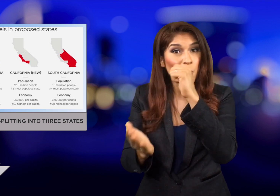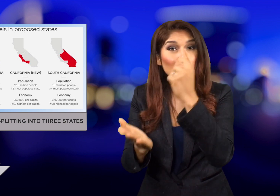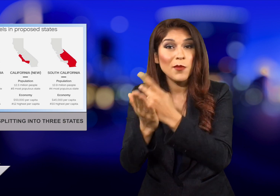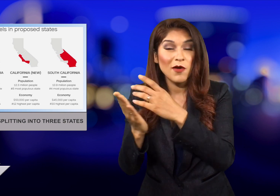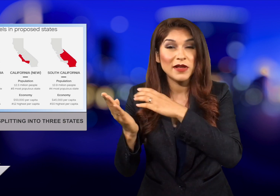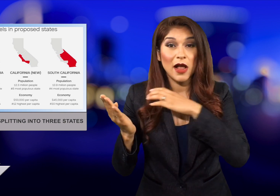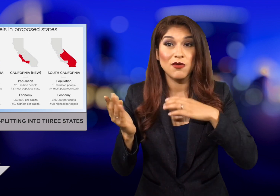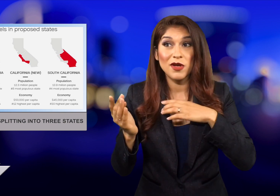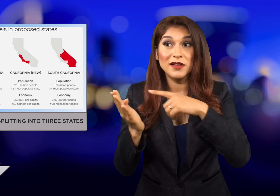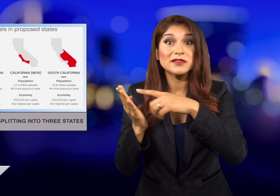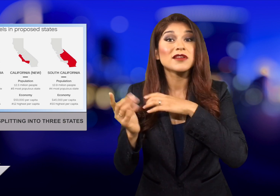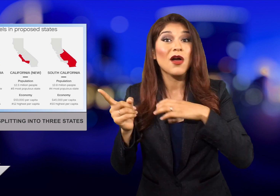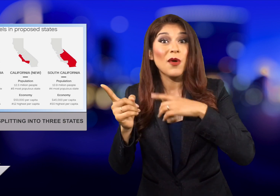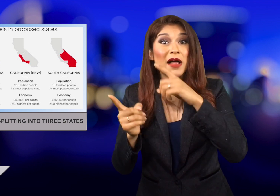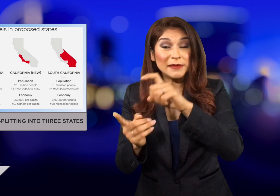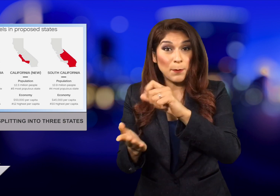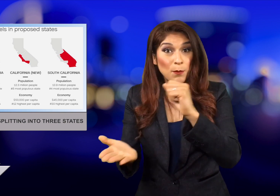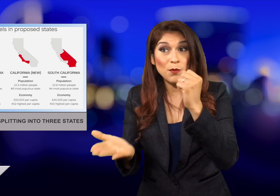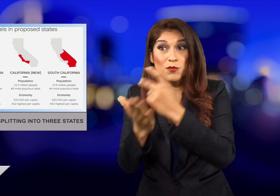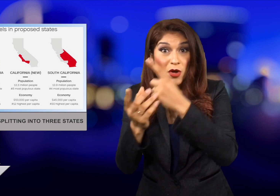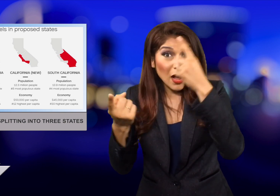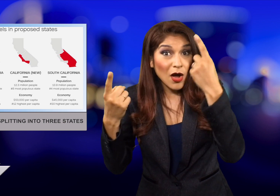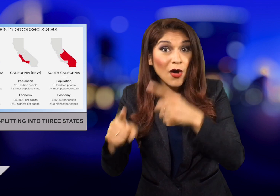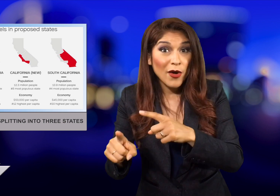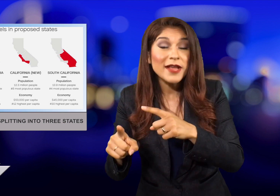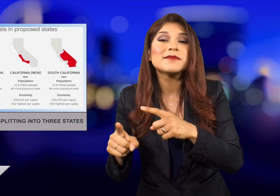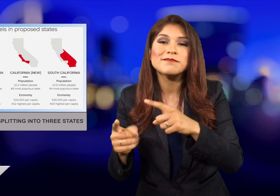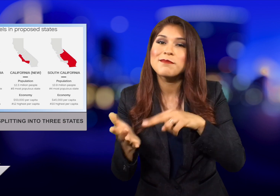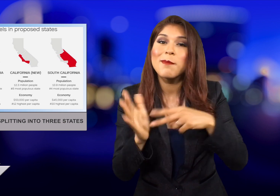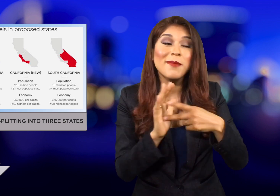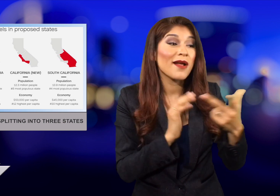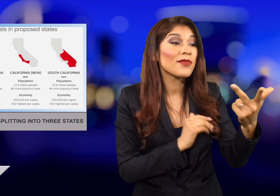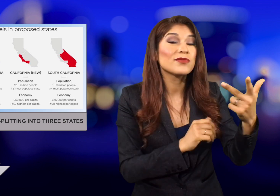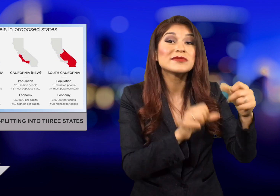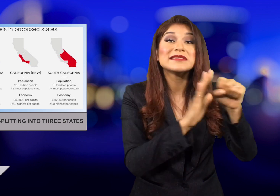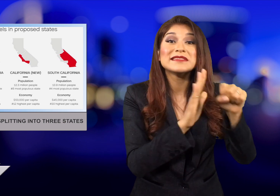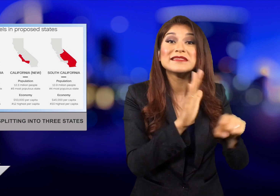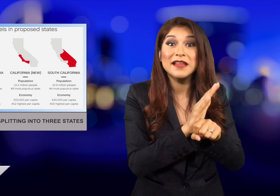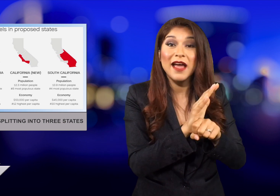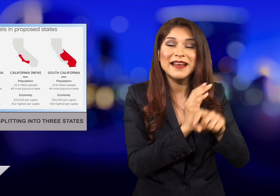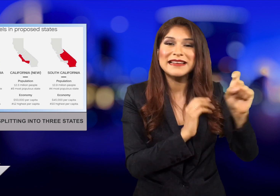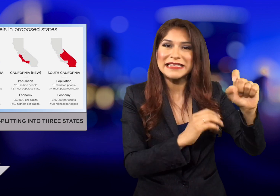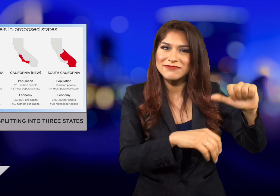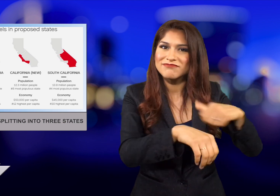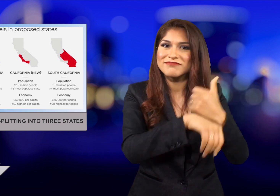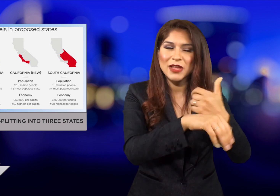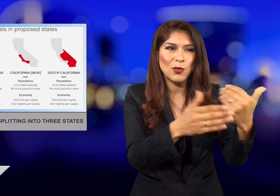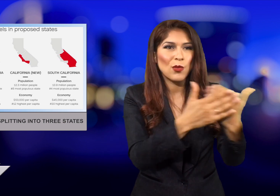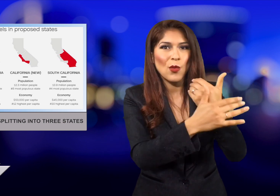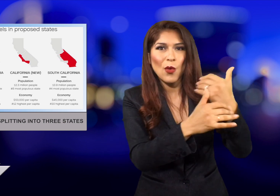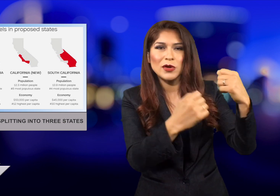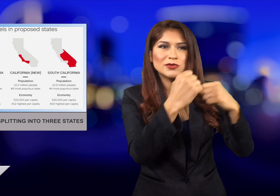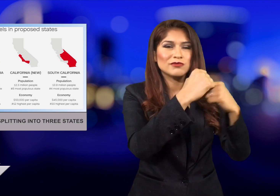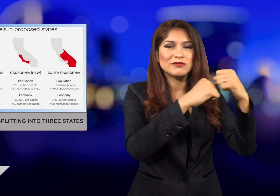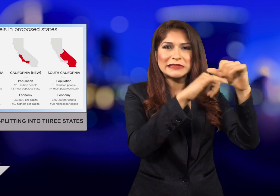approval to Congress, which will then vote to ratify the creation of the new three-state